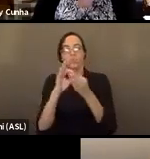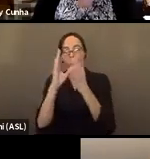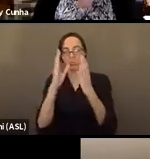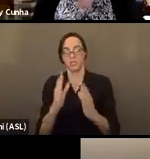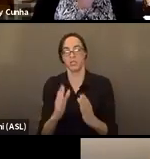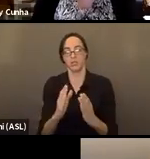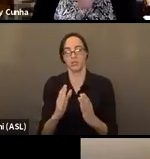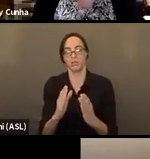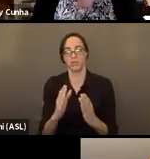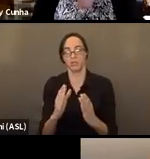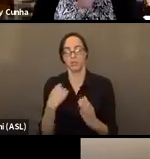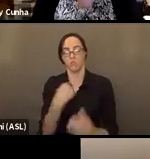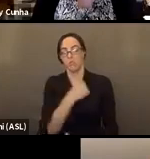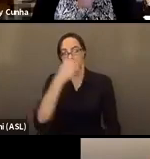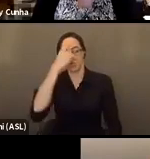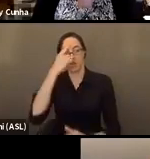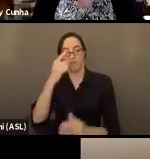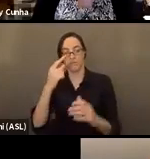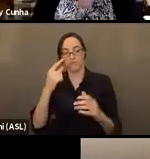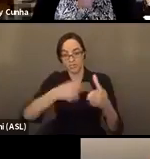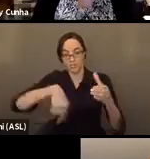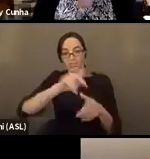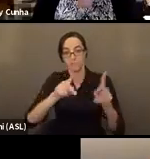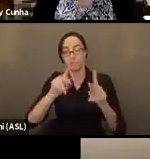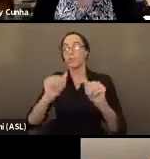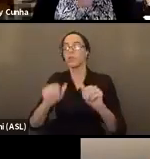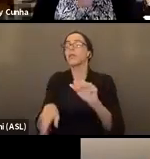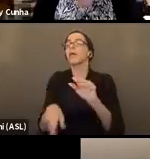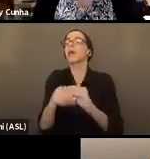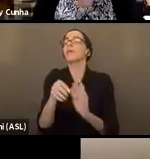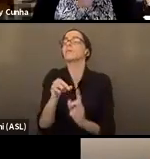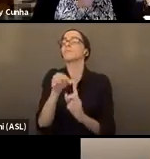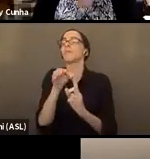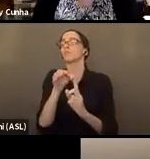feel more comfortable because we are aware that not everybody wants to come to our shelters